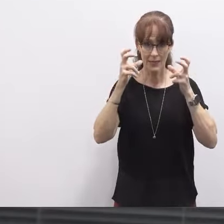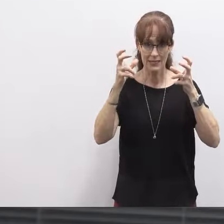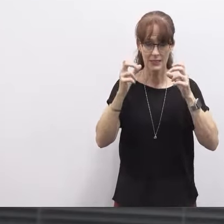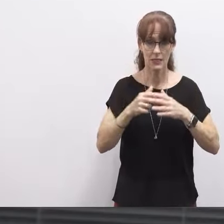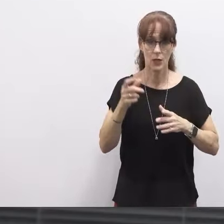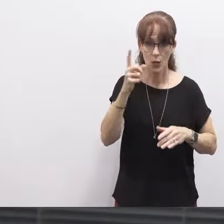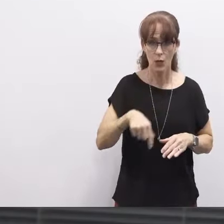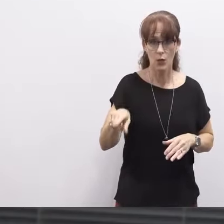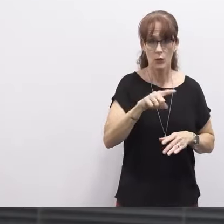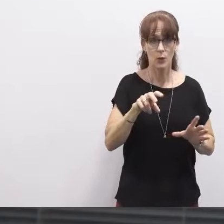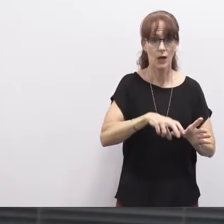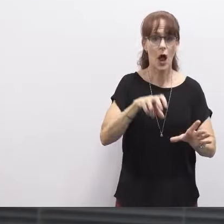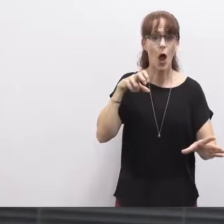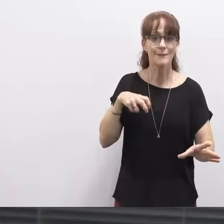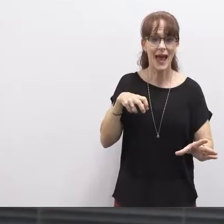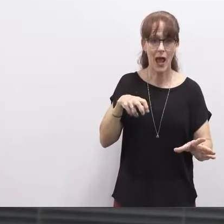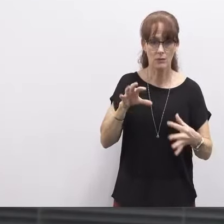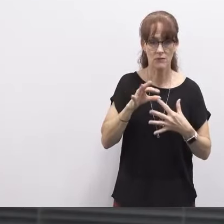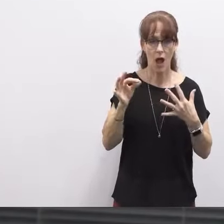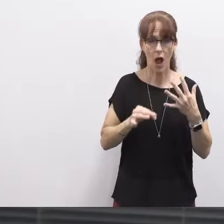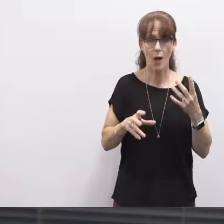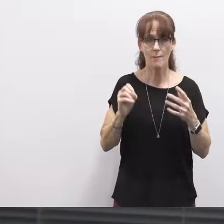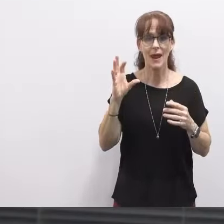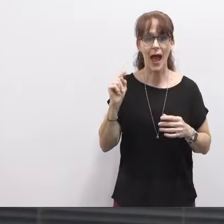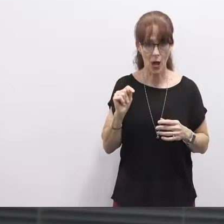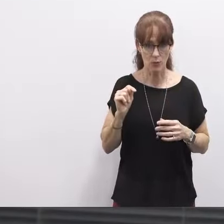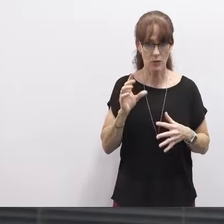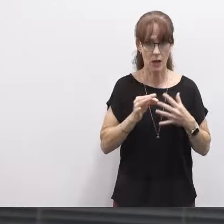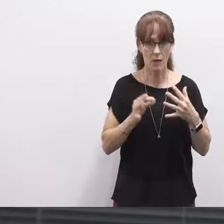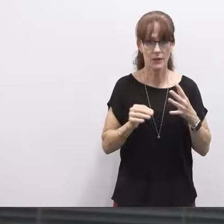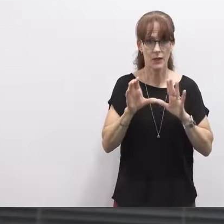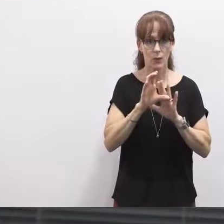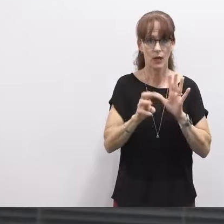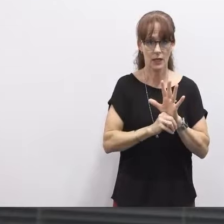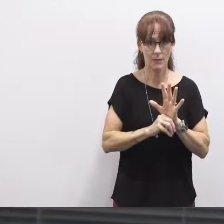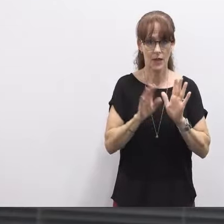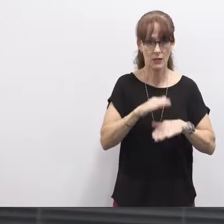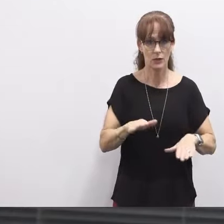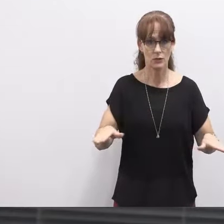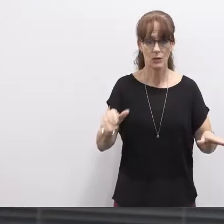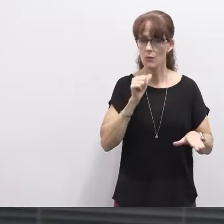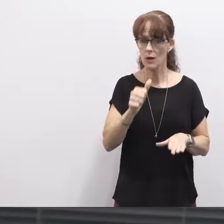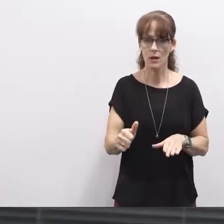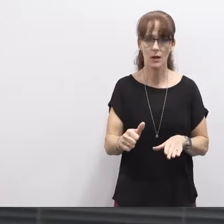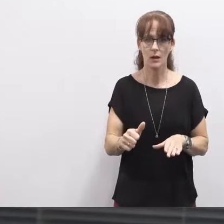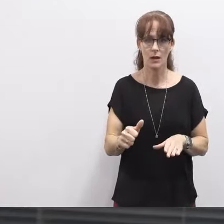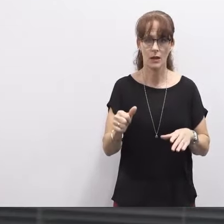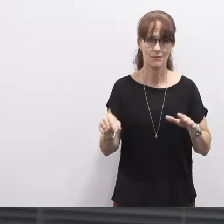you can opt out of these programs, opt out of these curriculum and your child will not be adversely affected